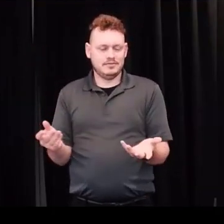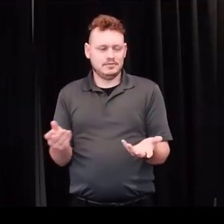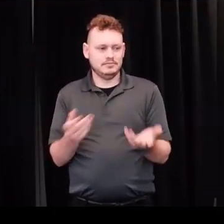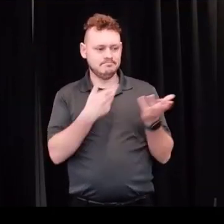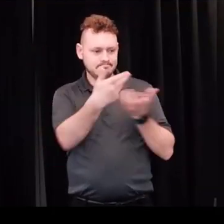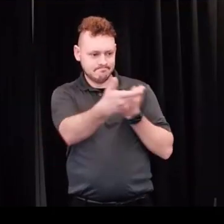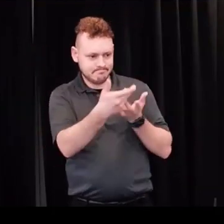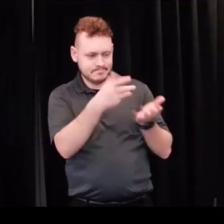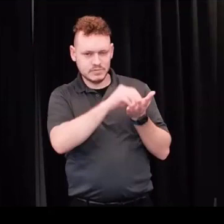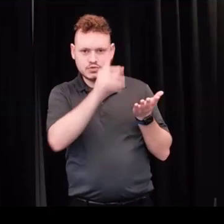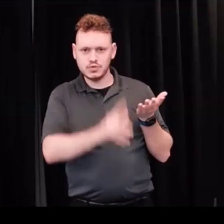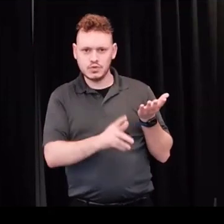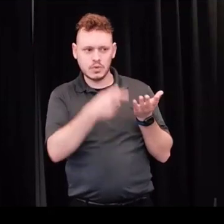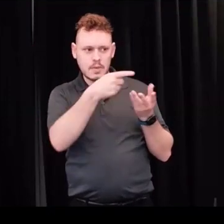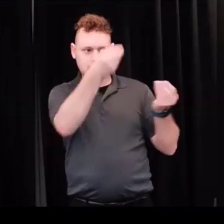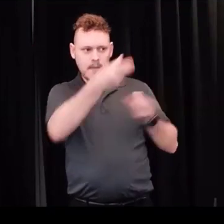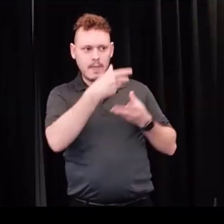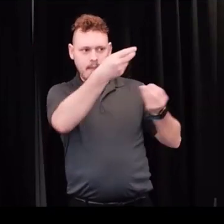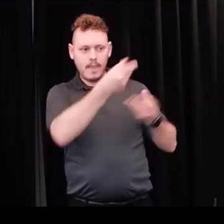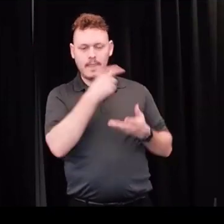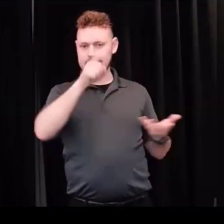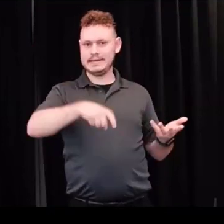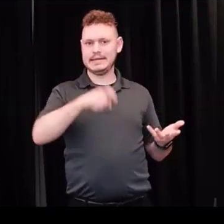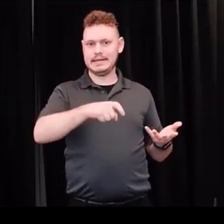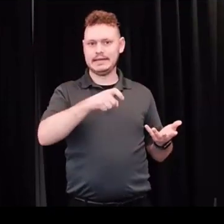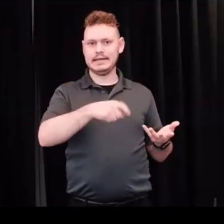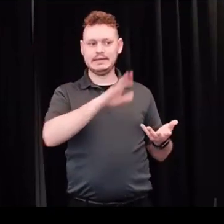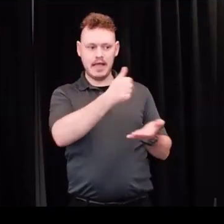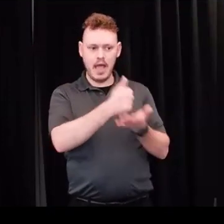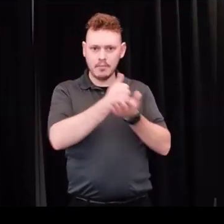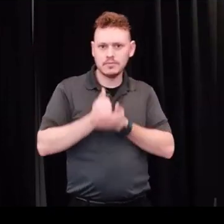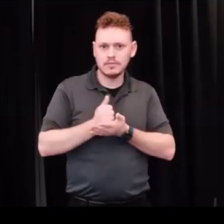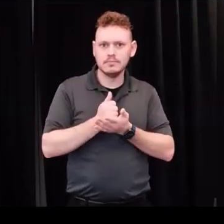and let them share with you what they need and what helps them.